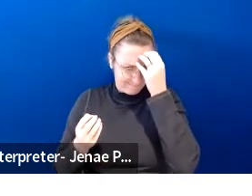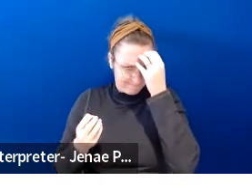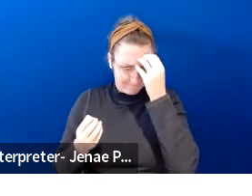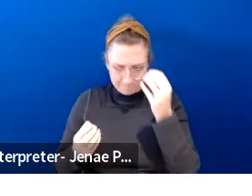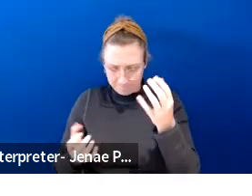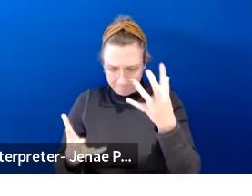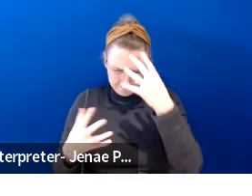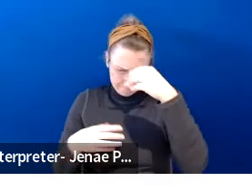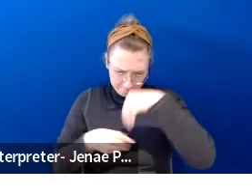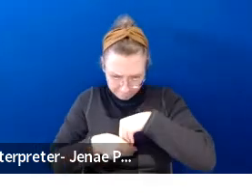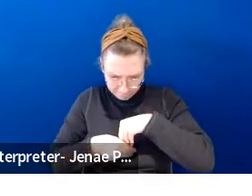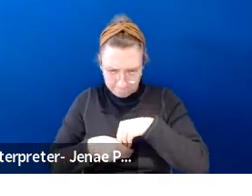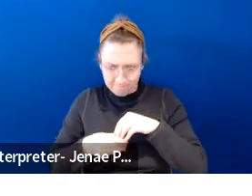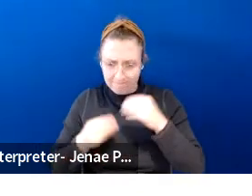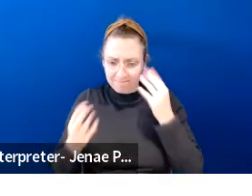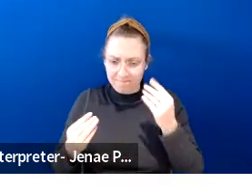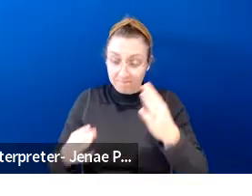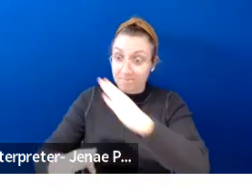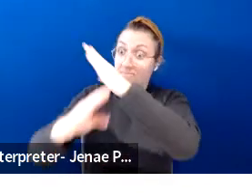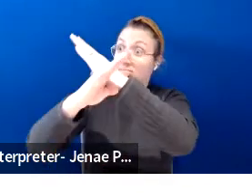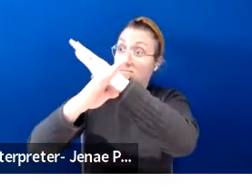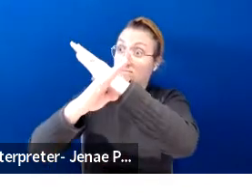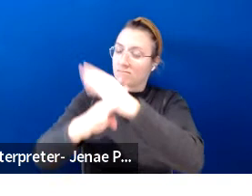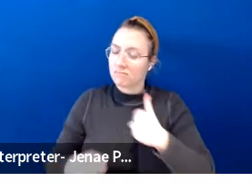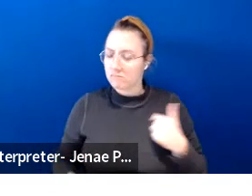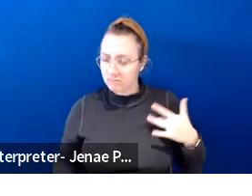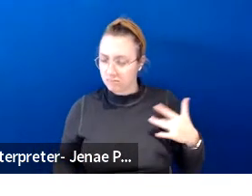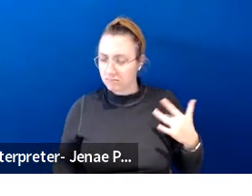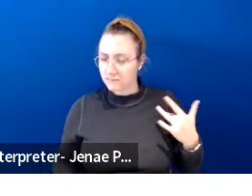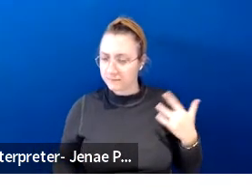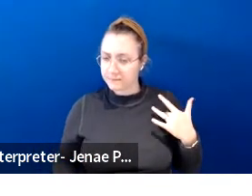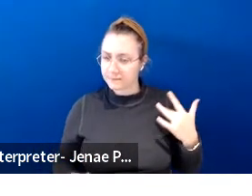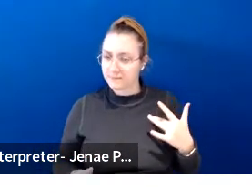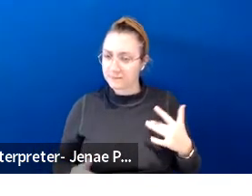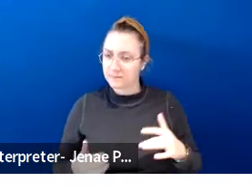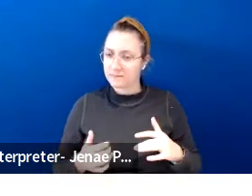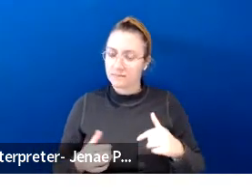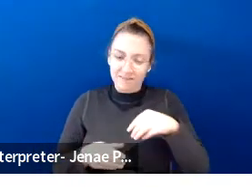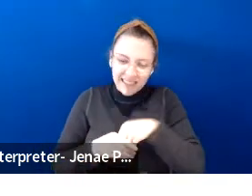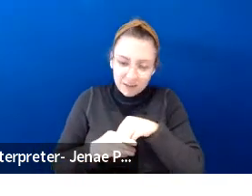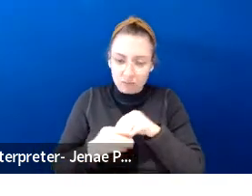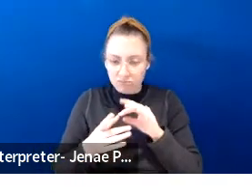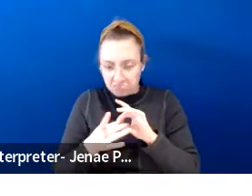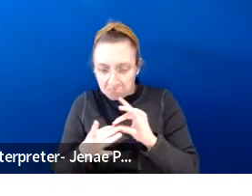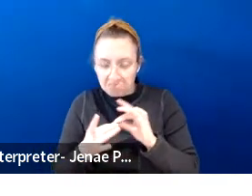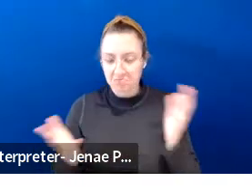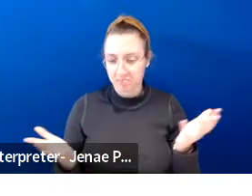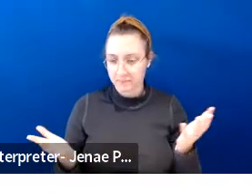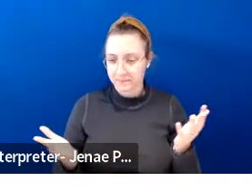How are you taking in barriers? How do you Again, your inner dialog, one of